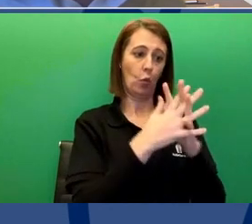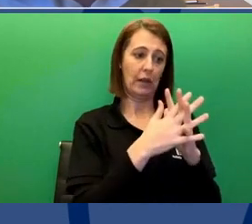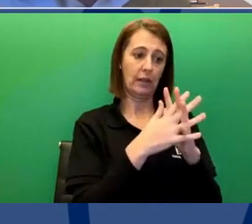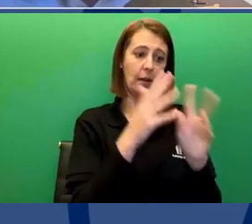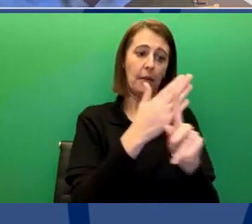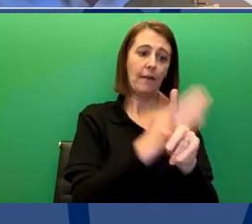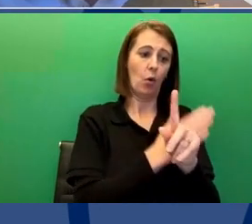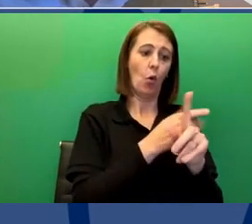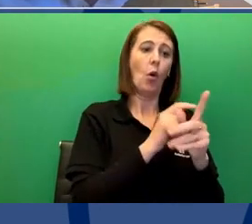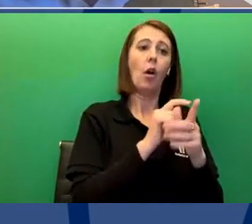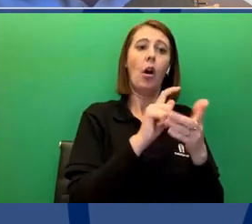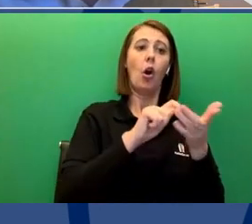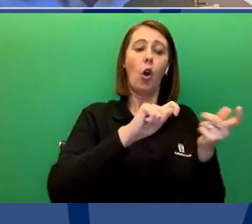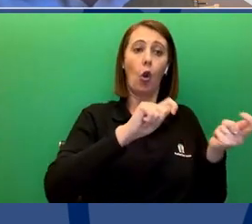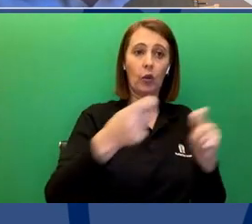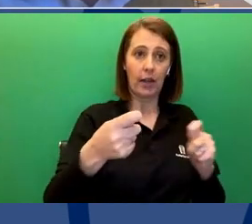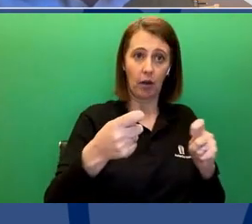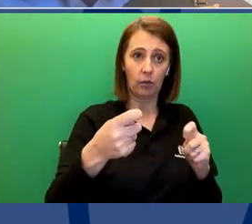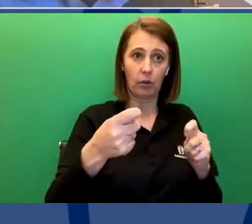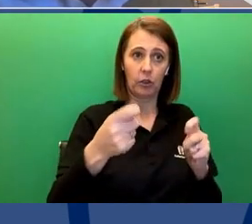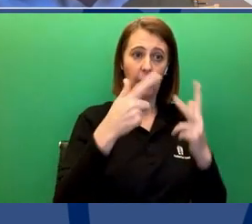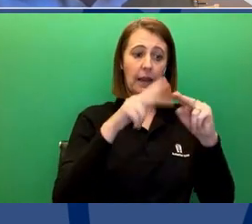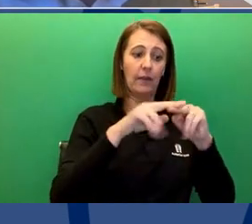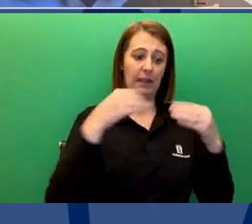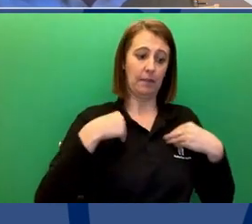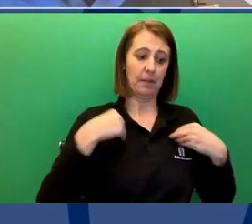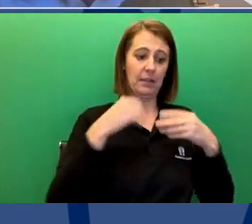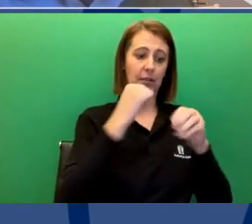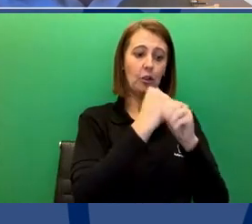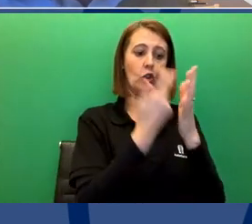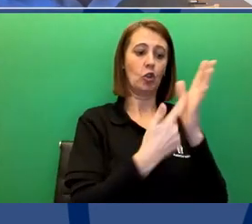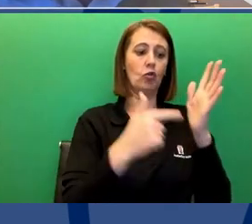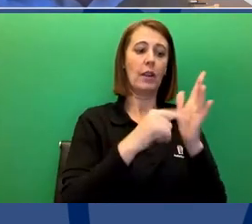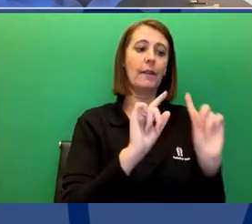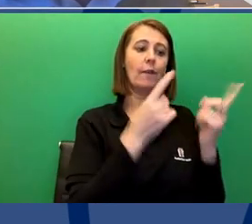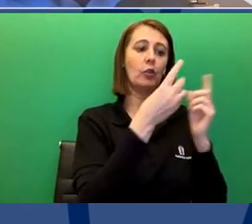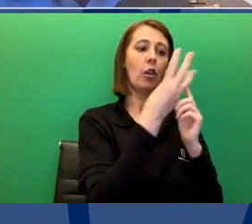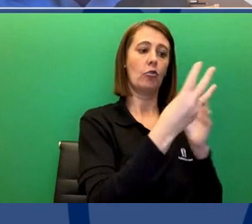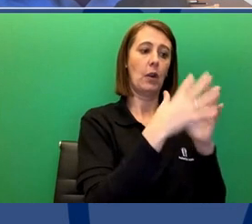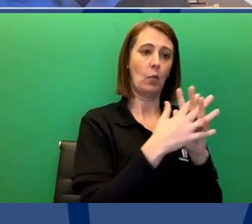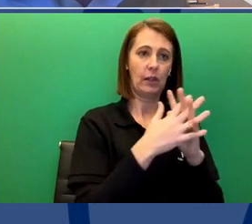if it's the business grant, it's the first three weeks. If it's Jobsaver, it's week 4